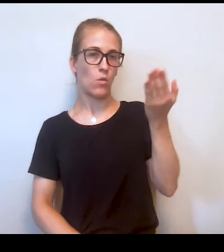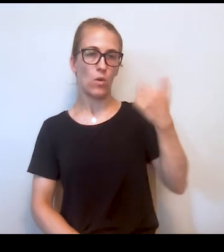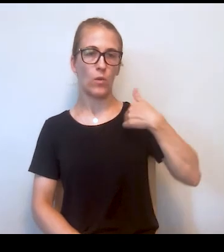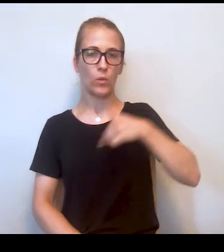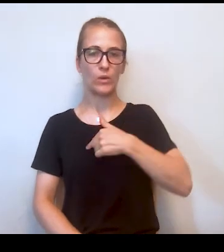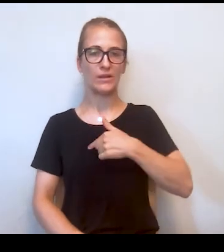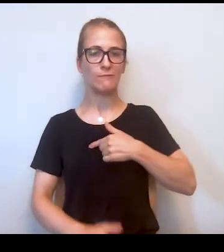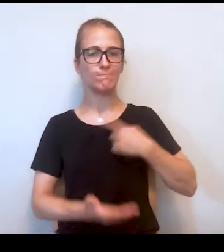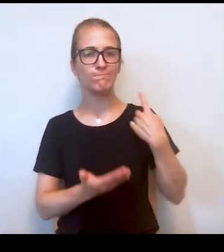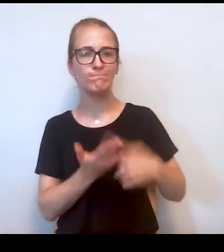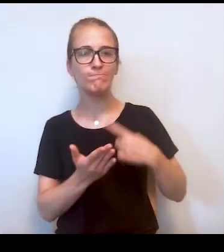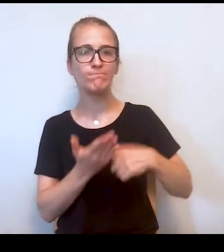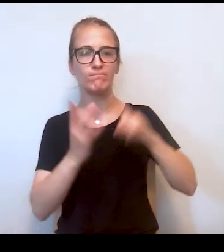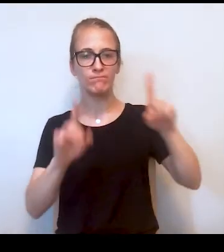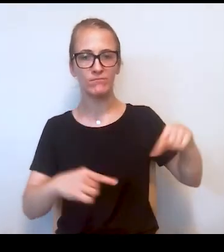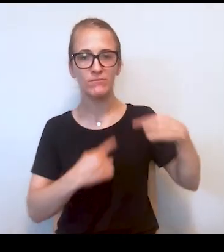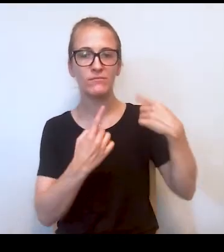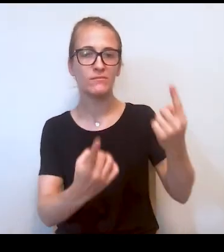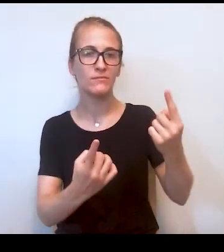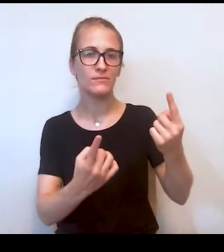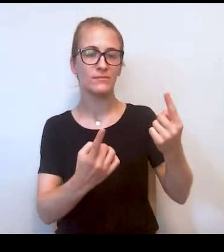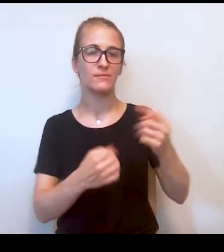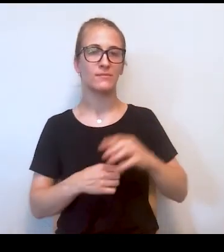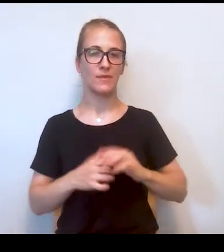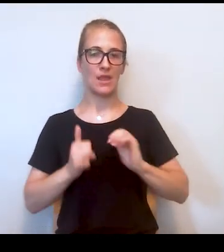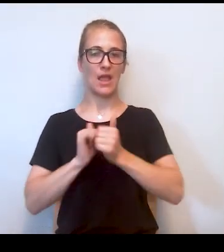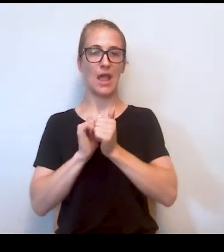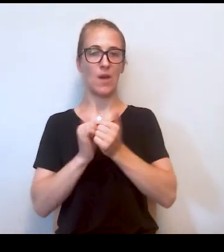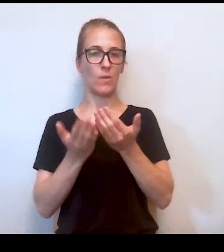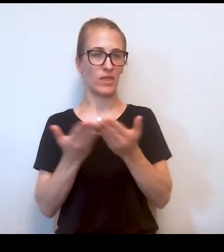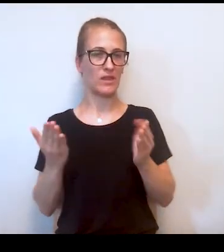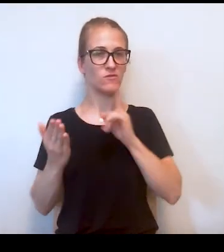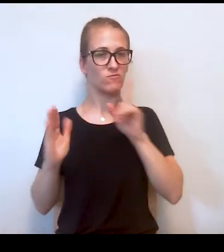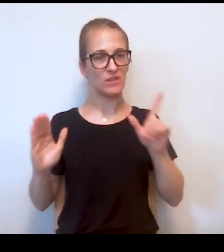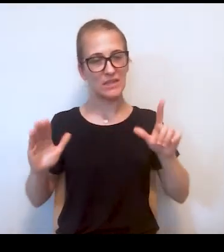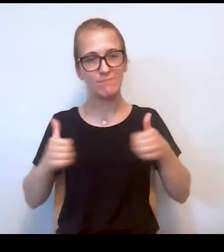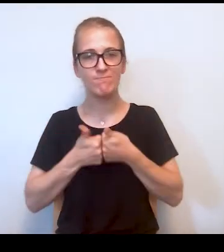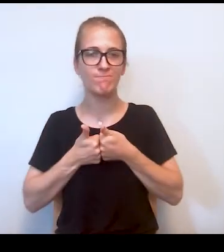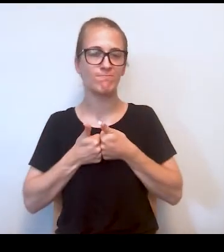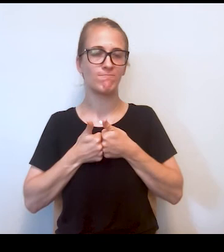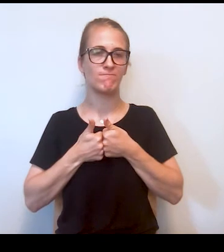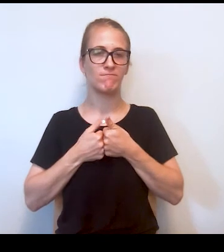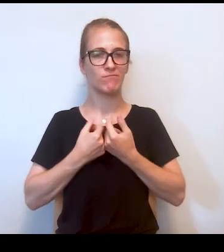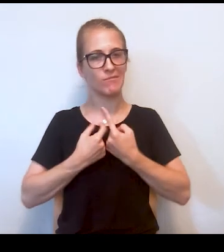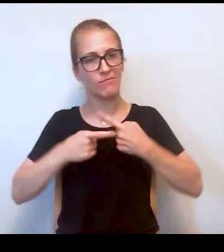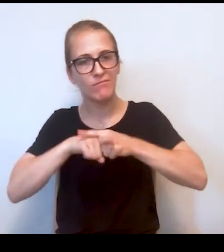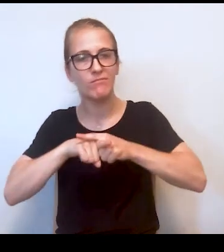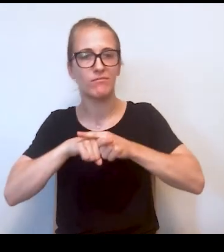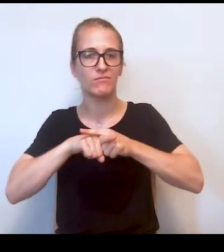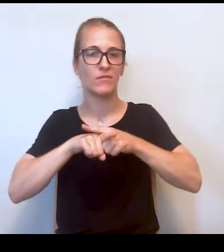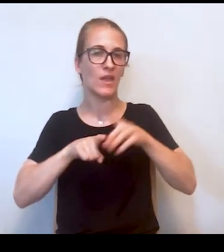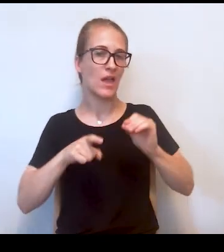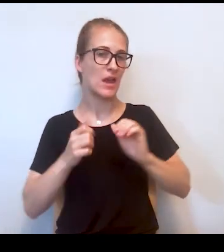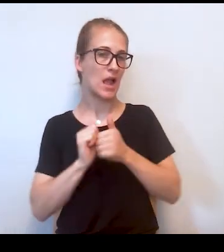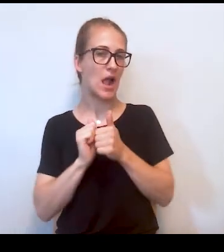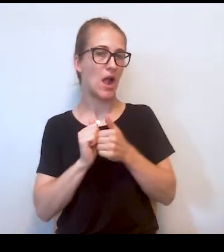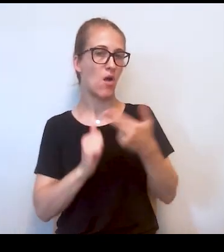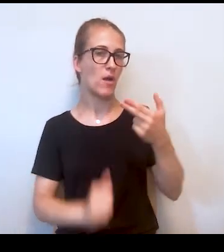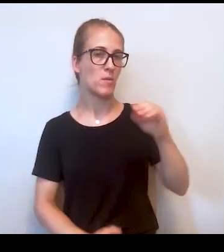and how hypermobility is idealized and at the same time, it's really harmful and impacting people and not getting care,